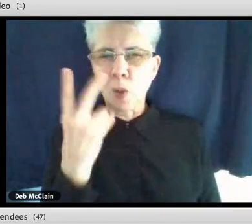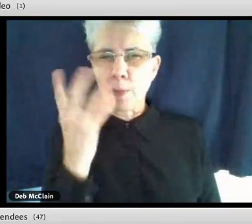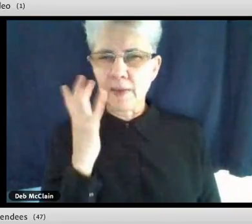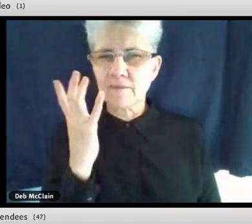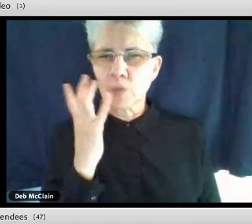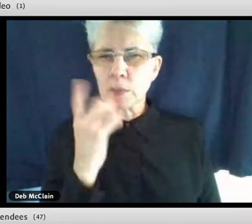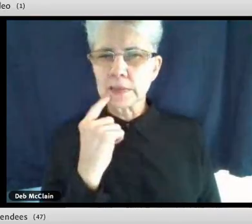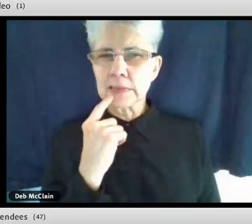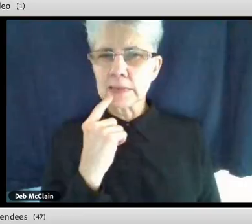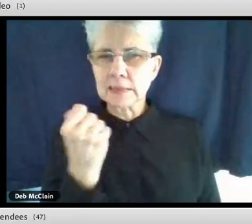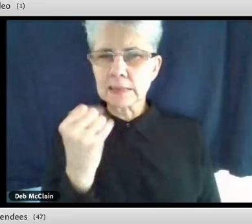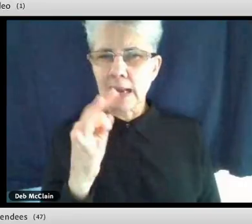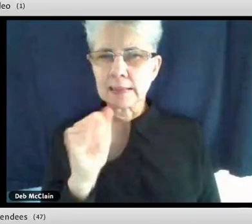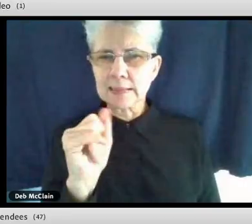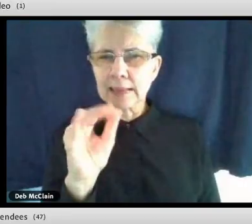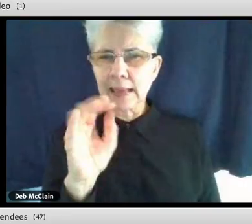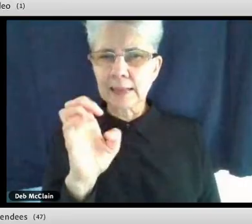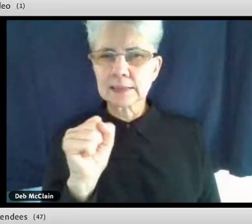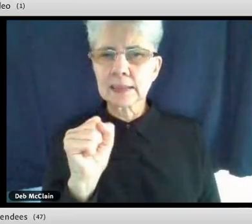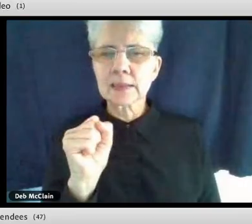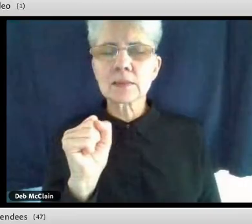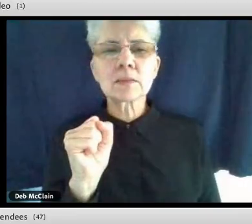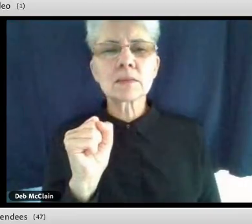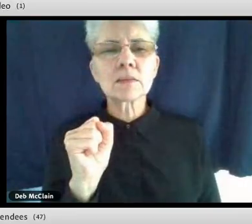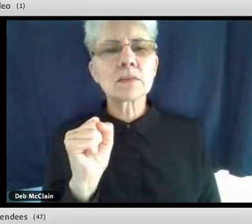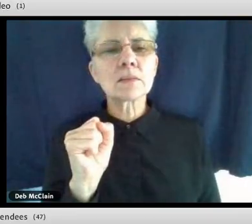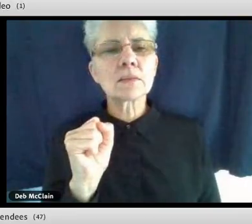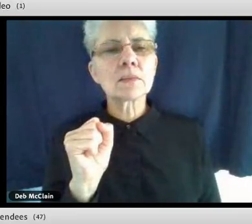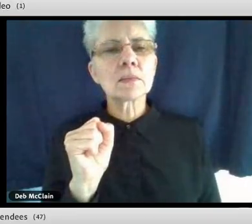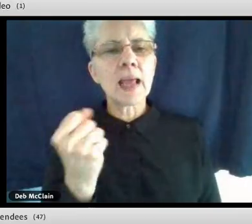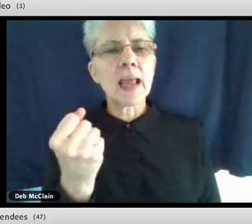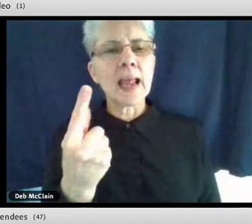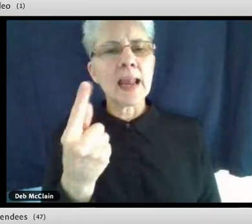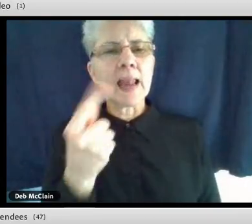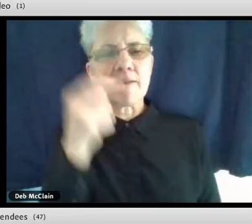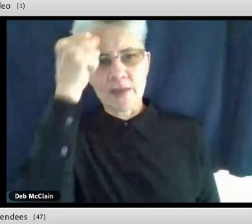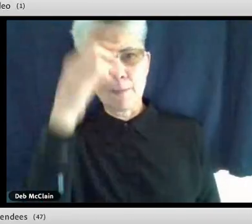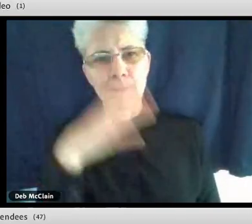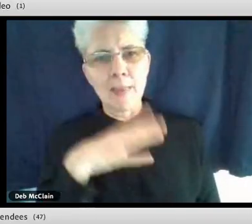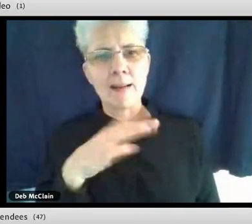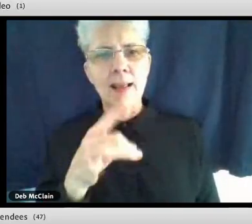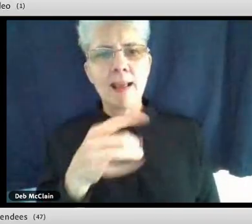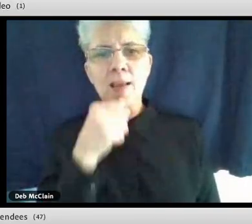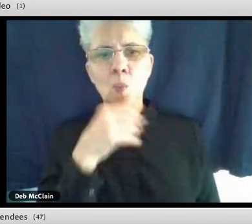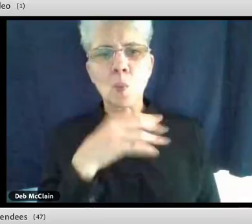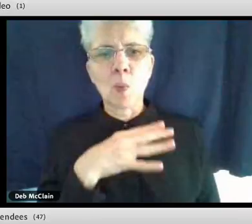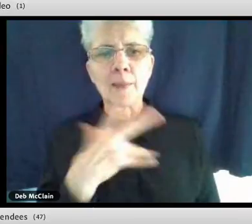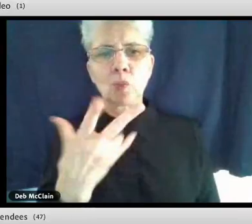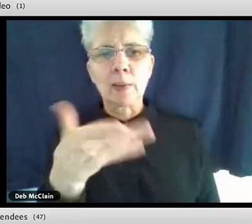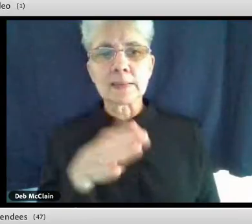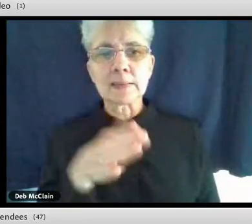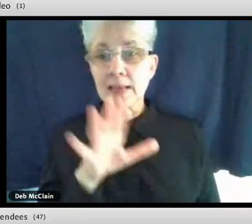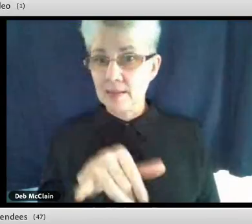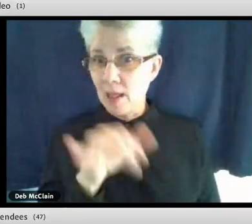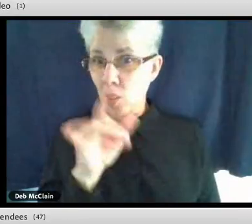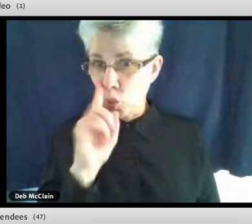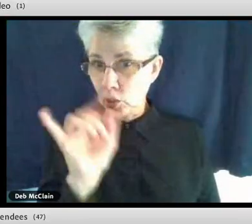It says 19 total cases, men 11, women eight, three deaths.